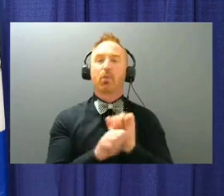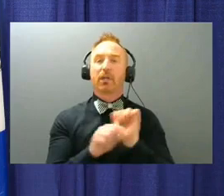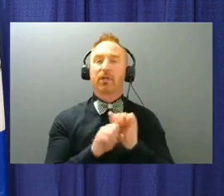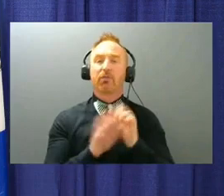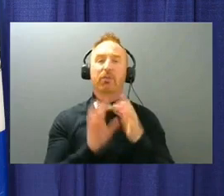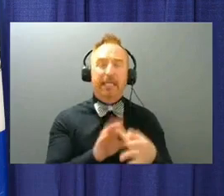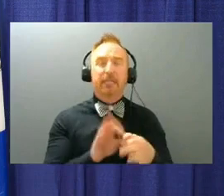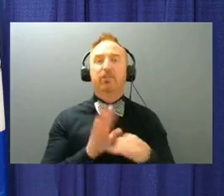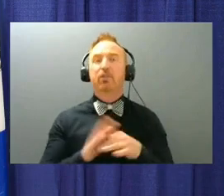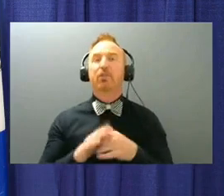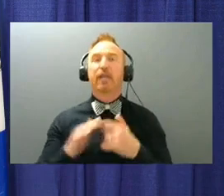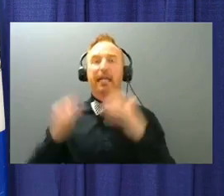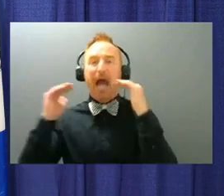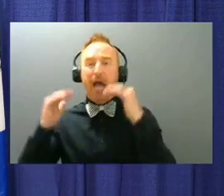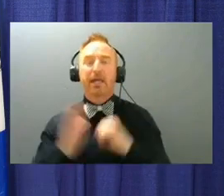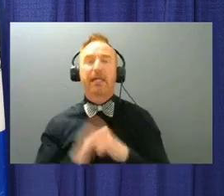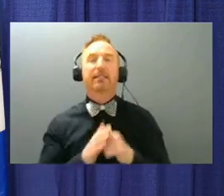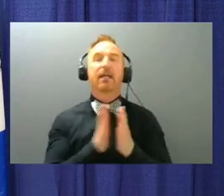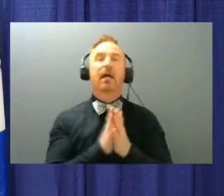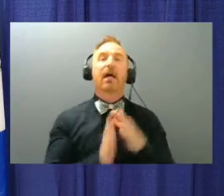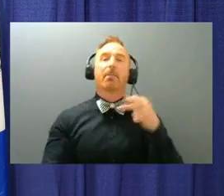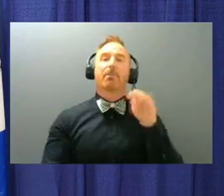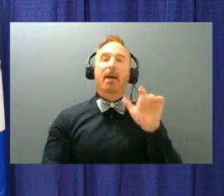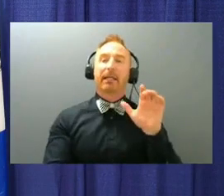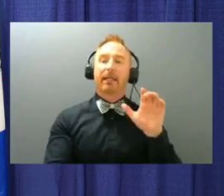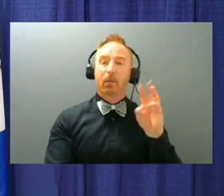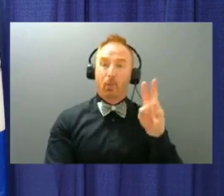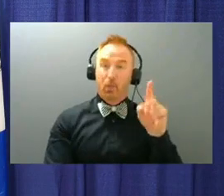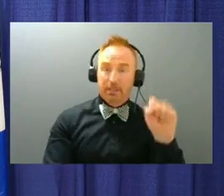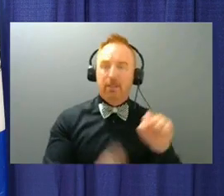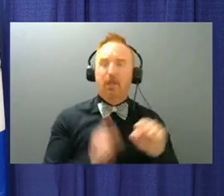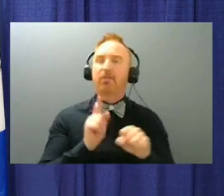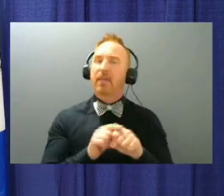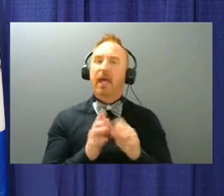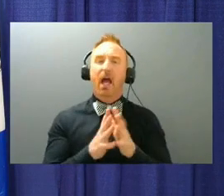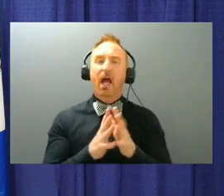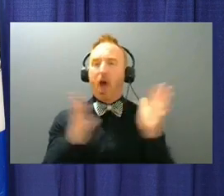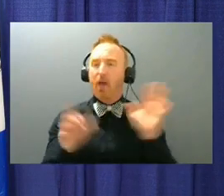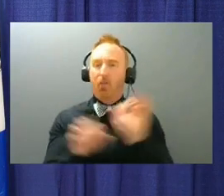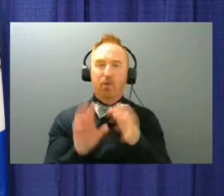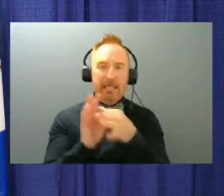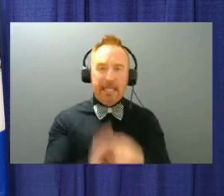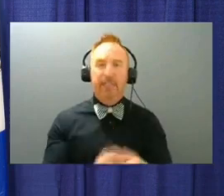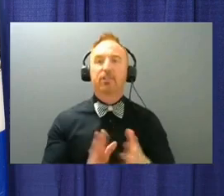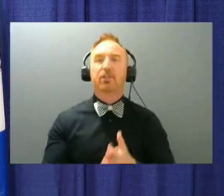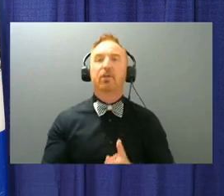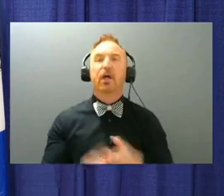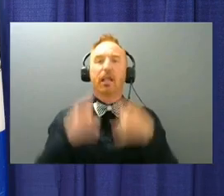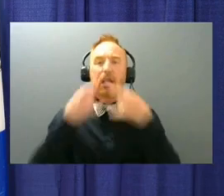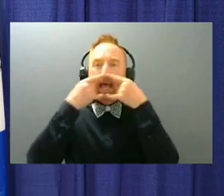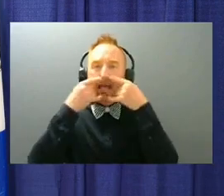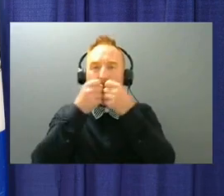Education, working with highways and Public Works did a lot of great work to prepare for having masks and personal protective